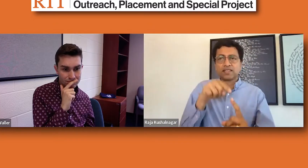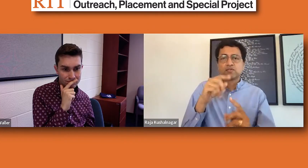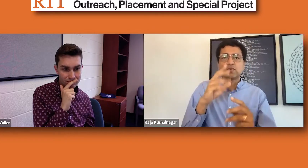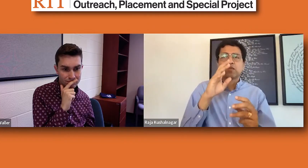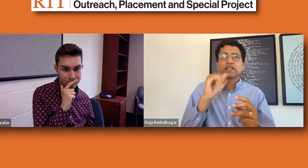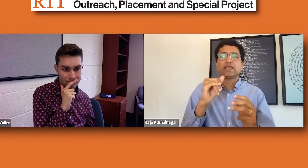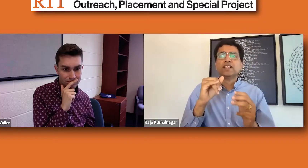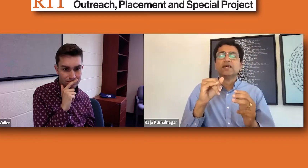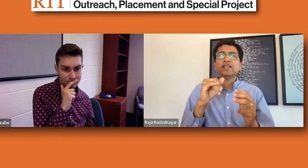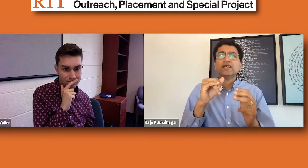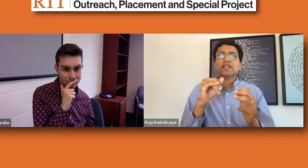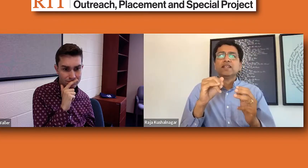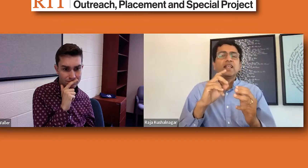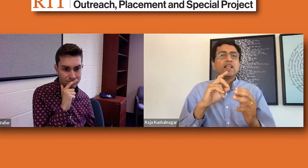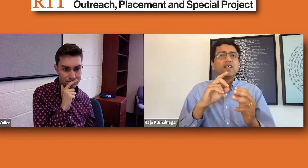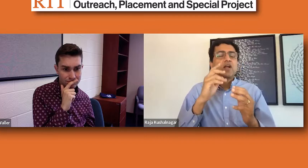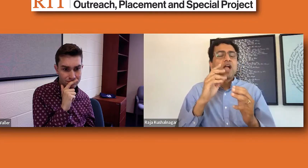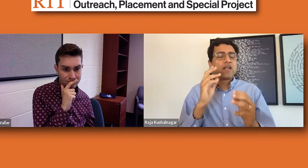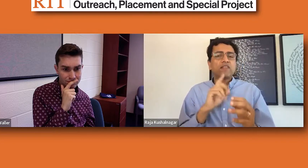we wanted to focus on creating a Deaf space